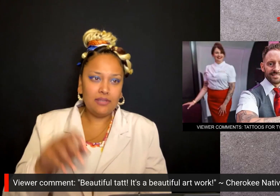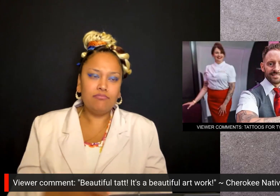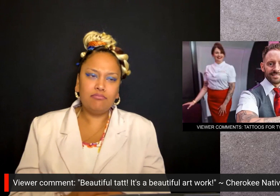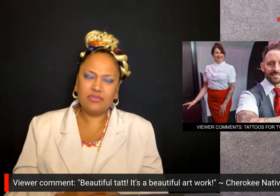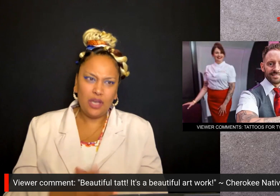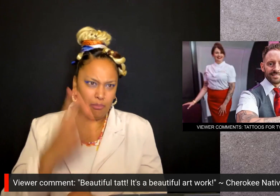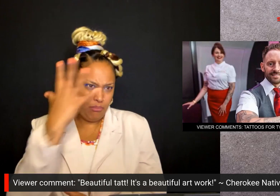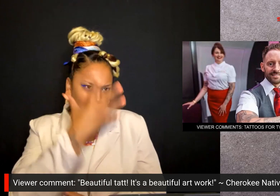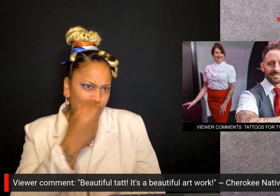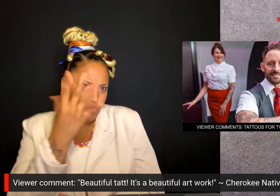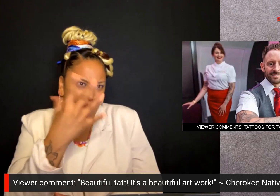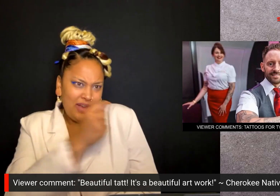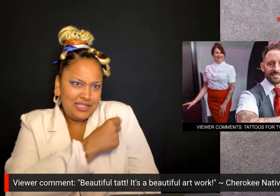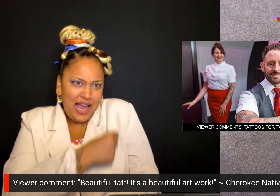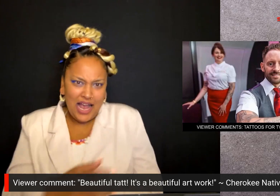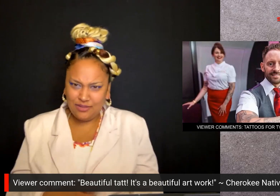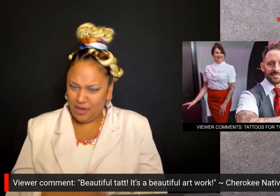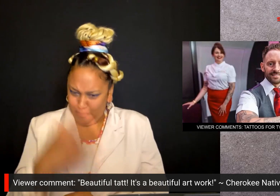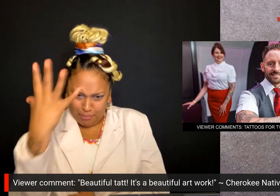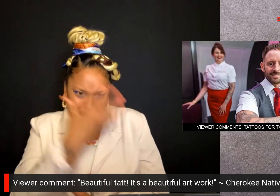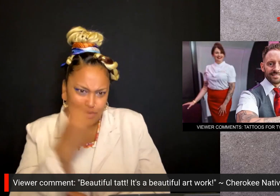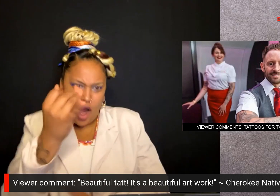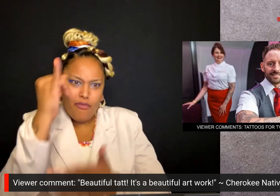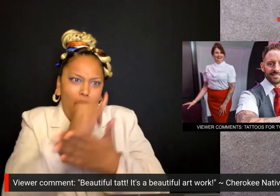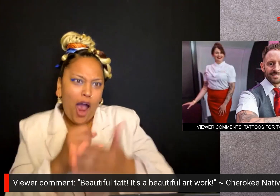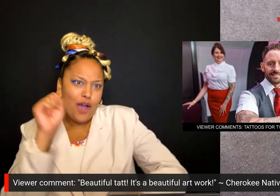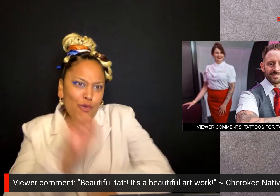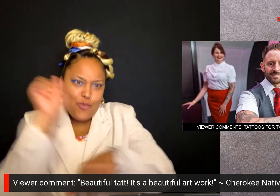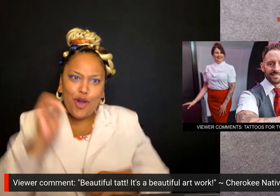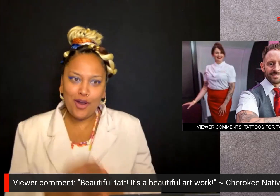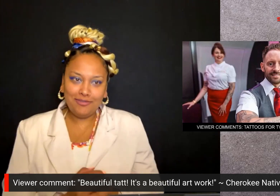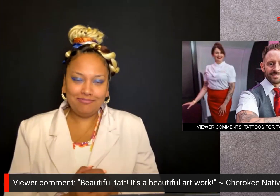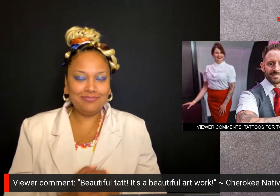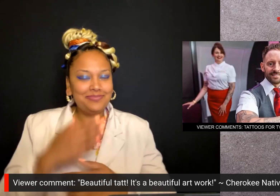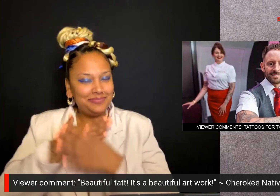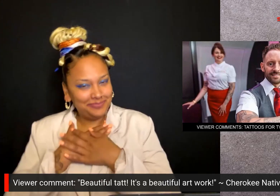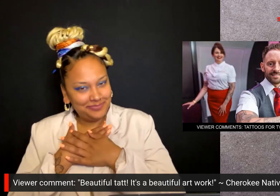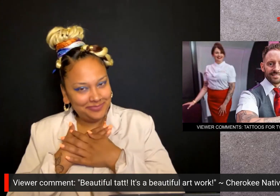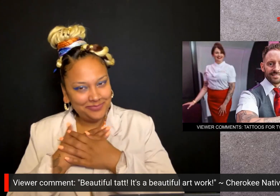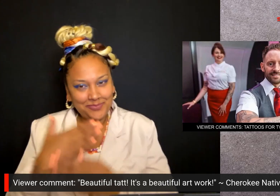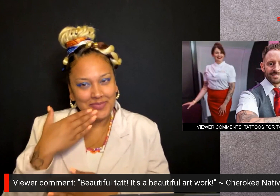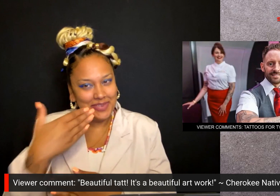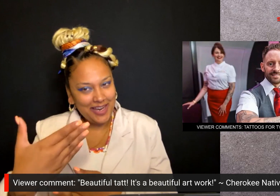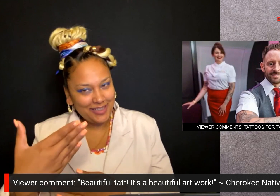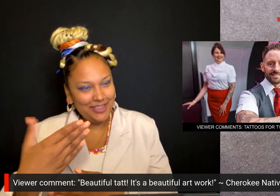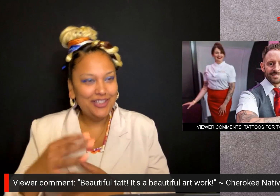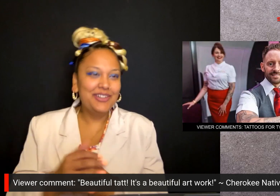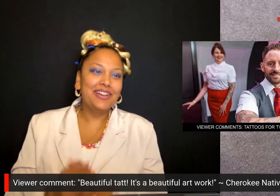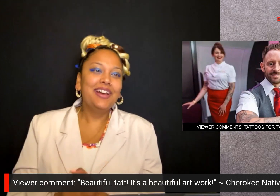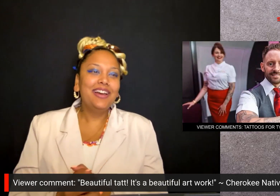Cherokee Native said beautiful tatt it's a beautiful artwork thank you